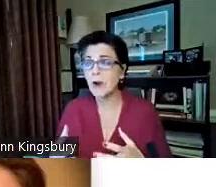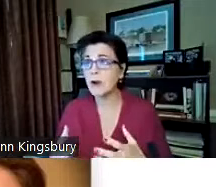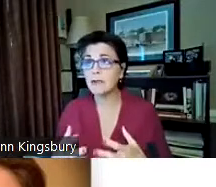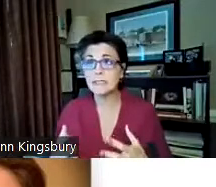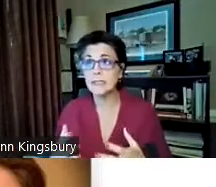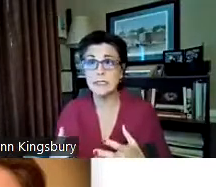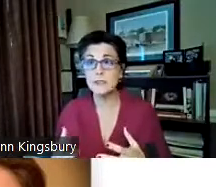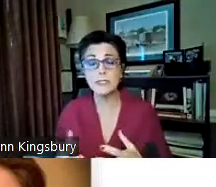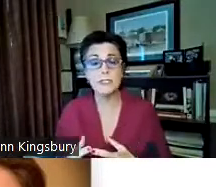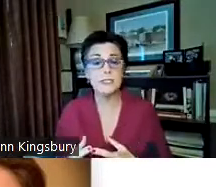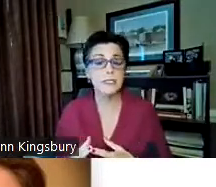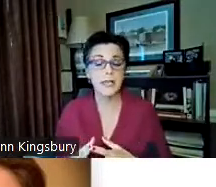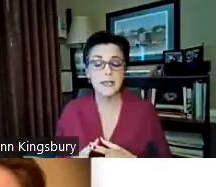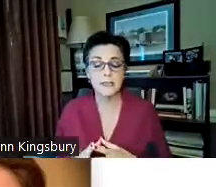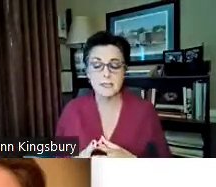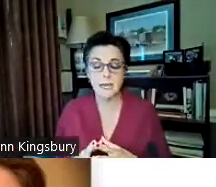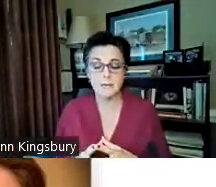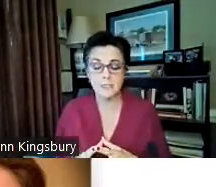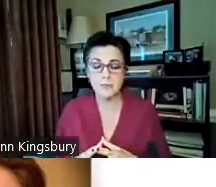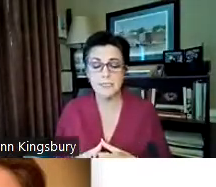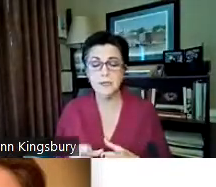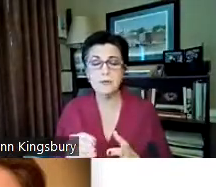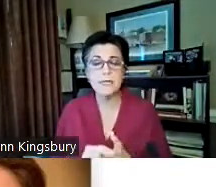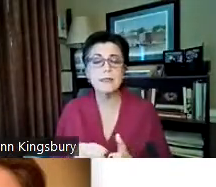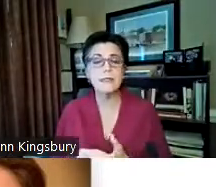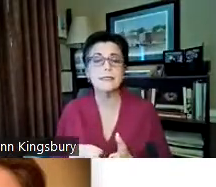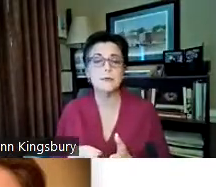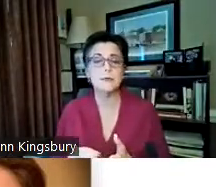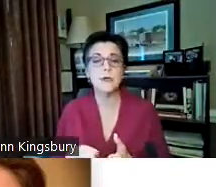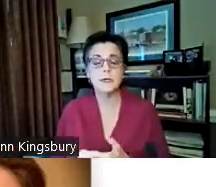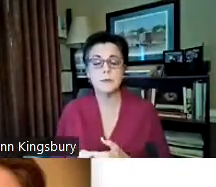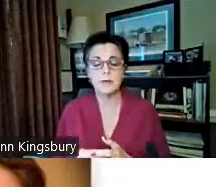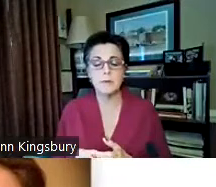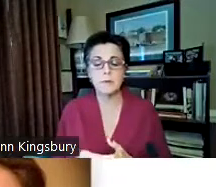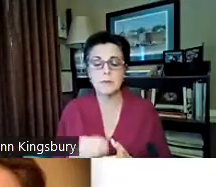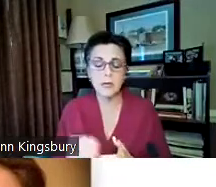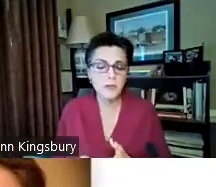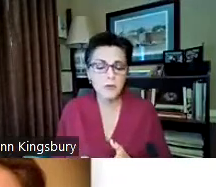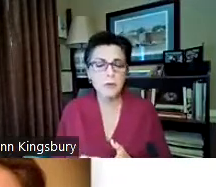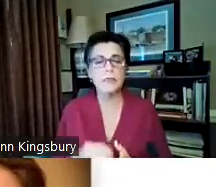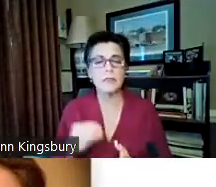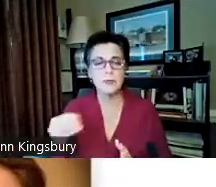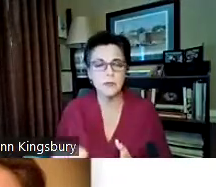are some considerations and subjects that you really need to be comfortable with and sort of